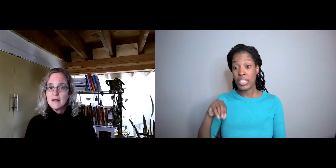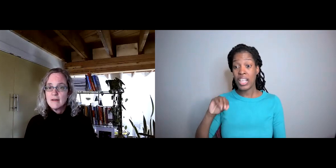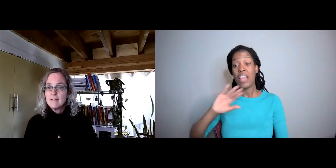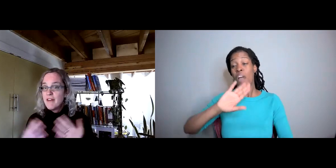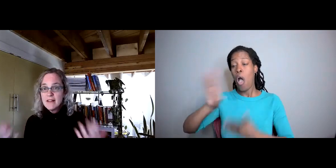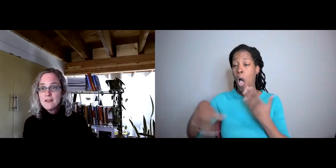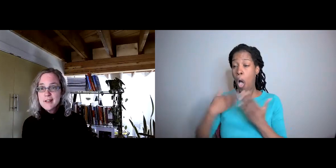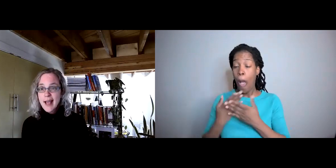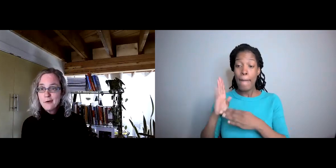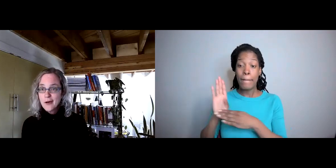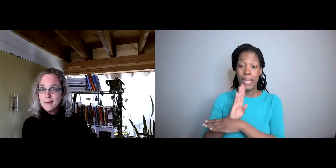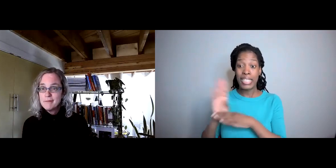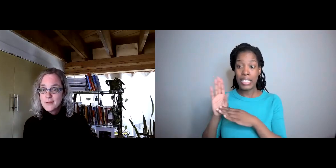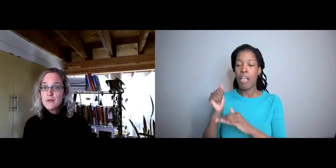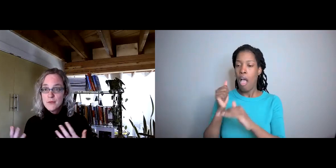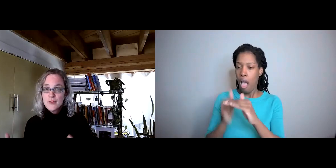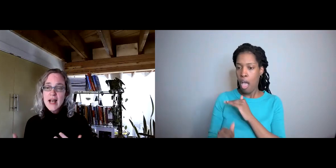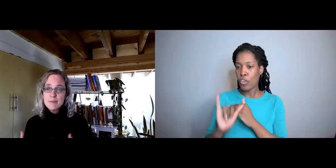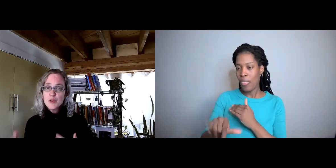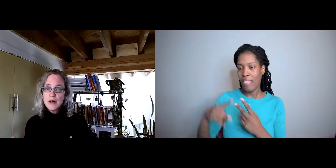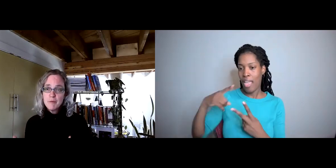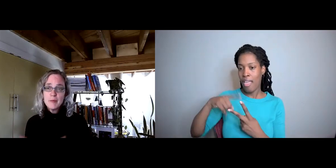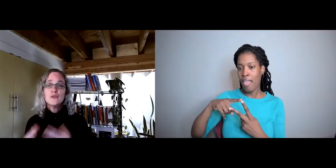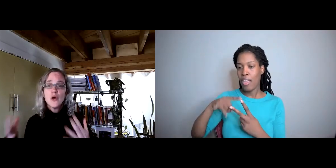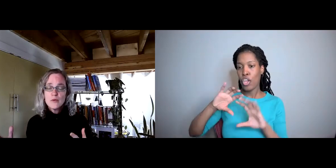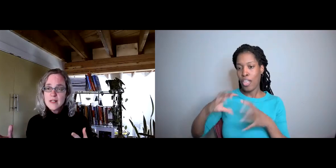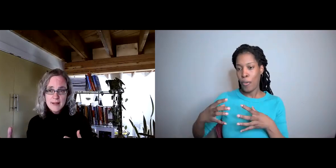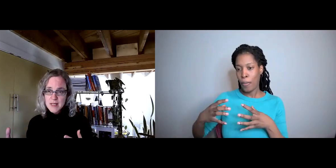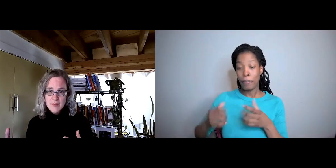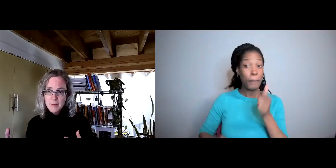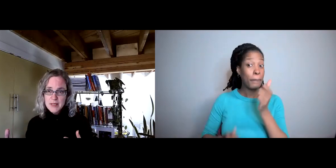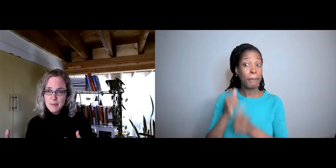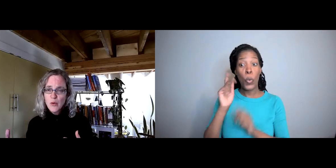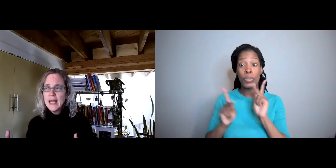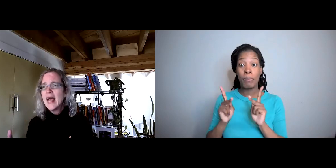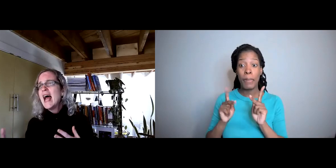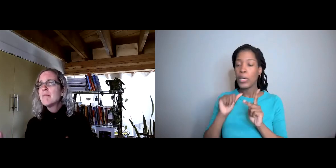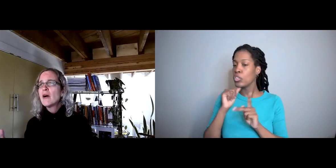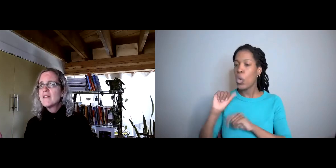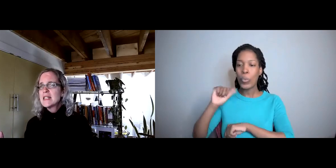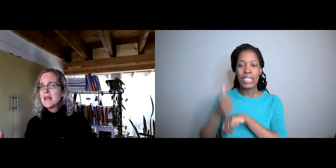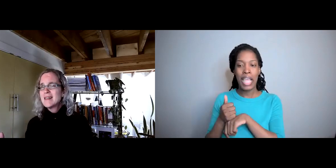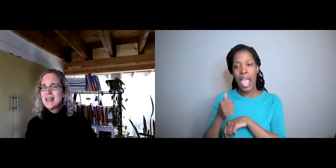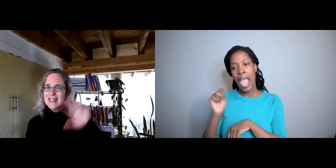So that's the majority of people don't set themselves up as an employee. And part of that's because it can kind of be paperwork headache, or you have to work with a payroll company just to manage the paperwork.